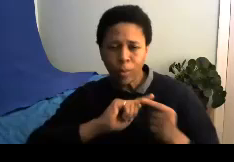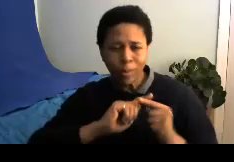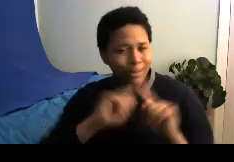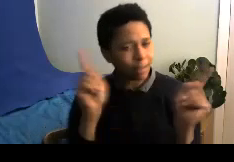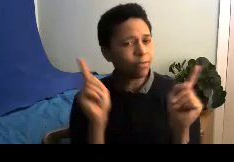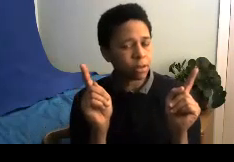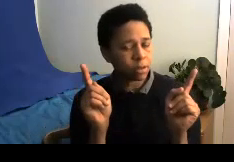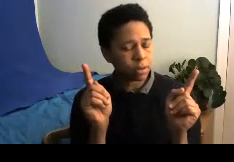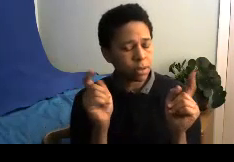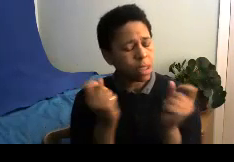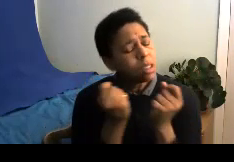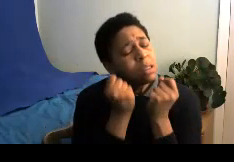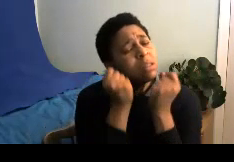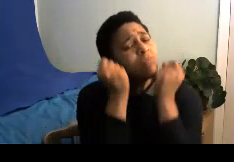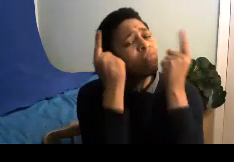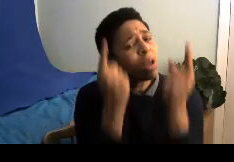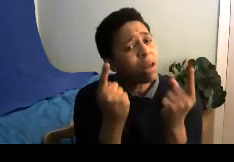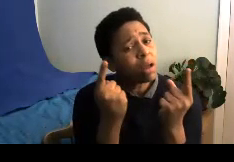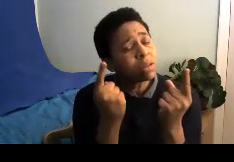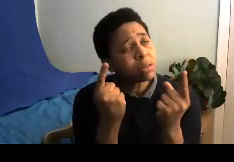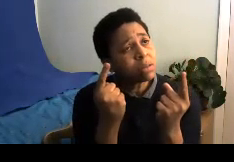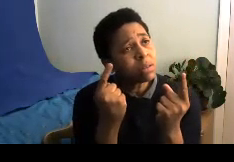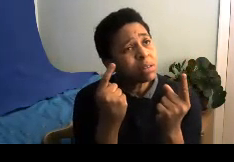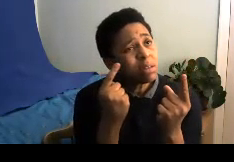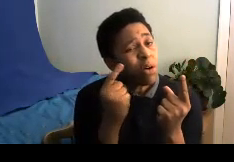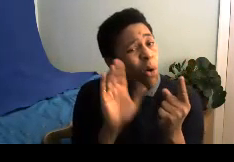had thought of himself as a blond white boy all his life.